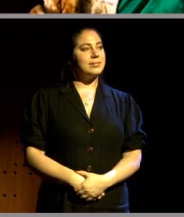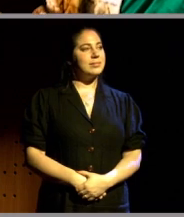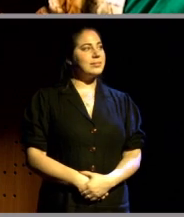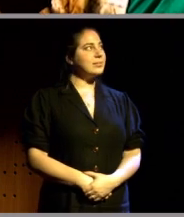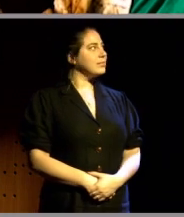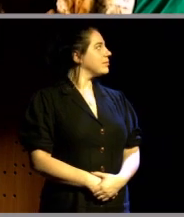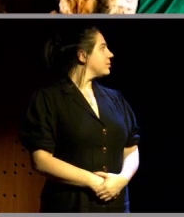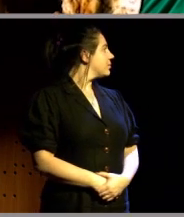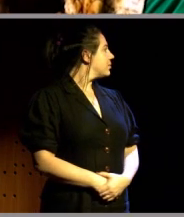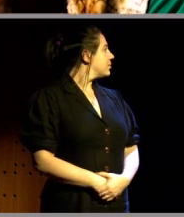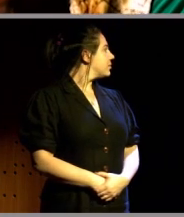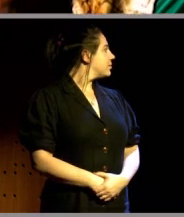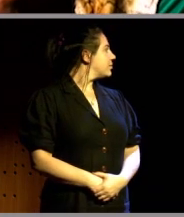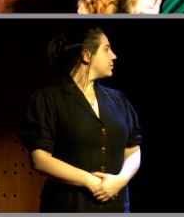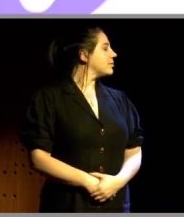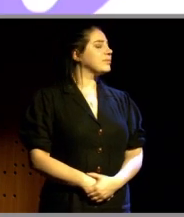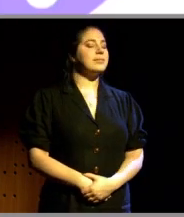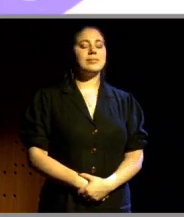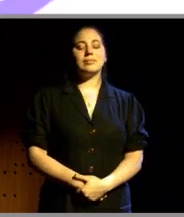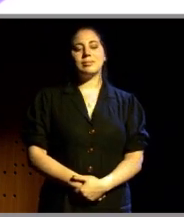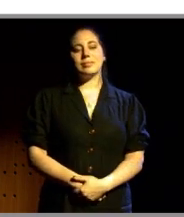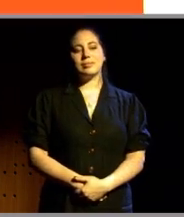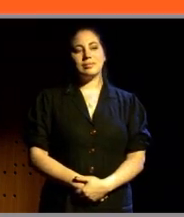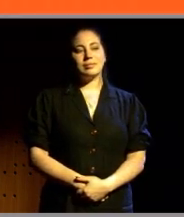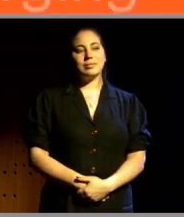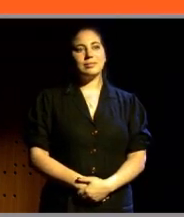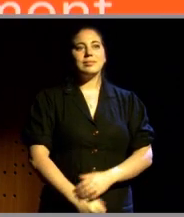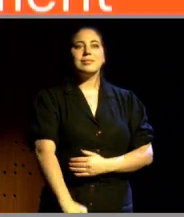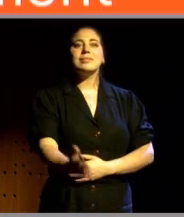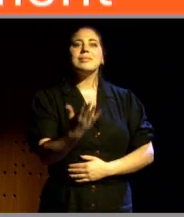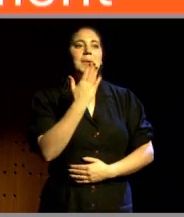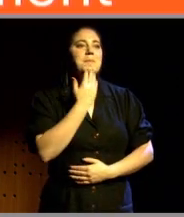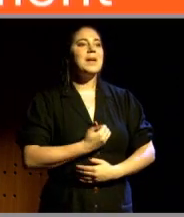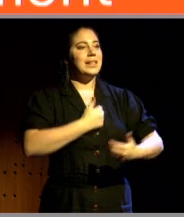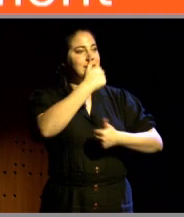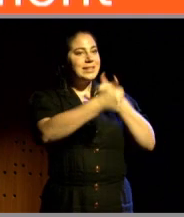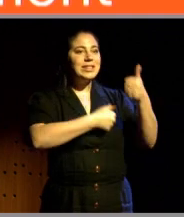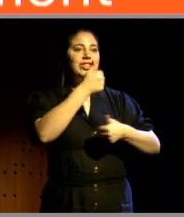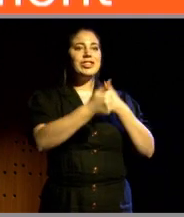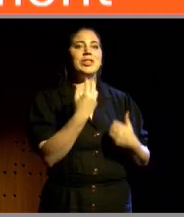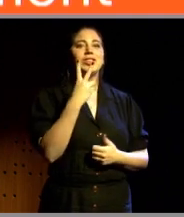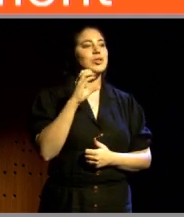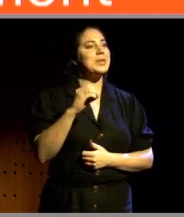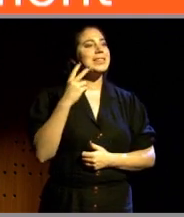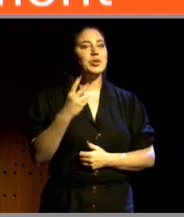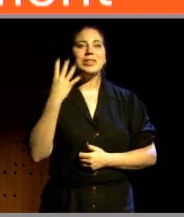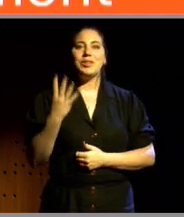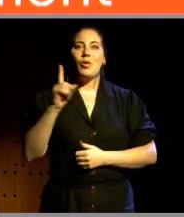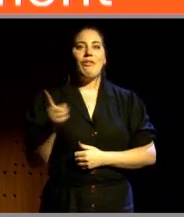and 'Der Schauspieldiretor'. Please join us in congratulating the 2024 First Nations Emerging